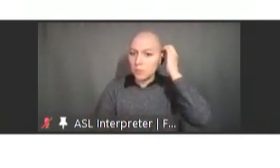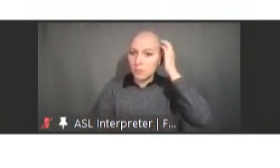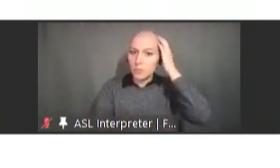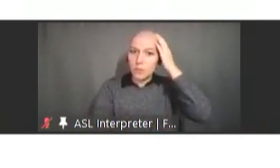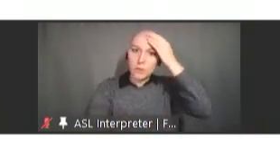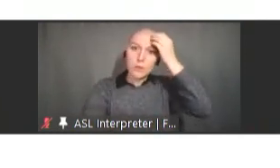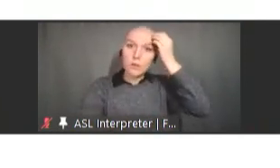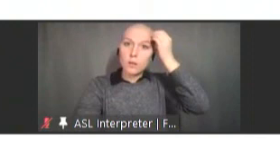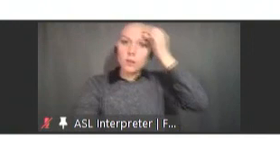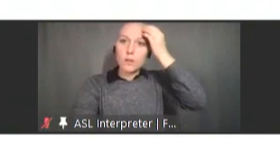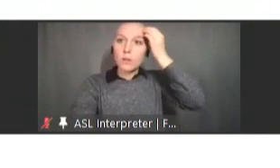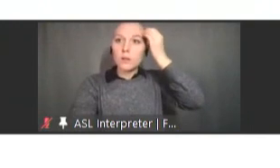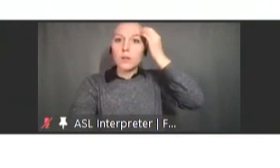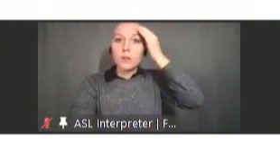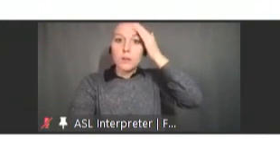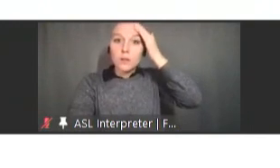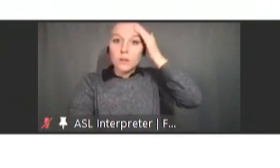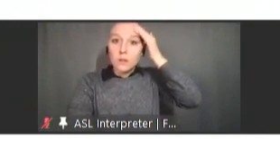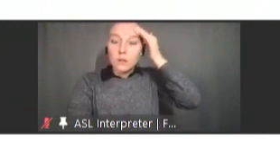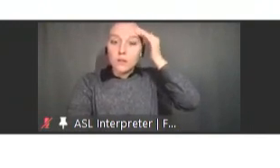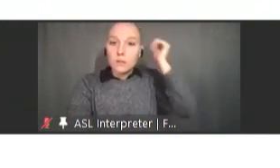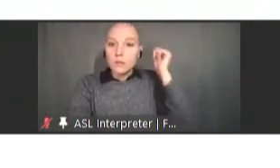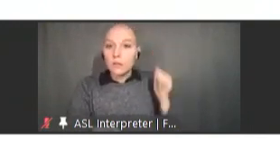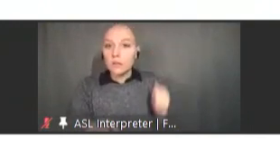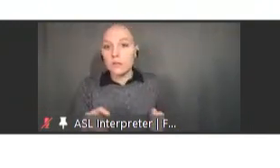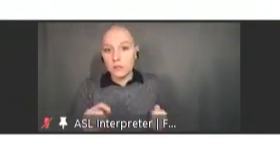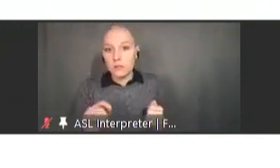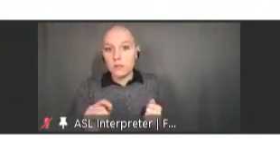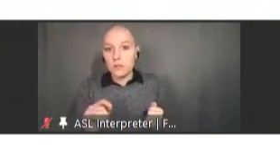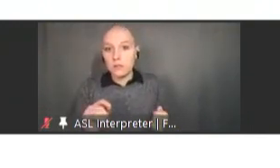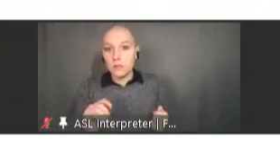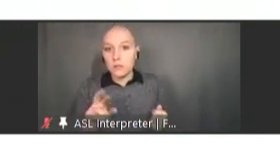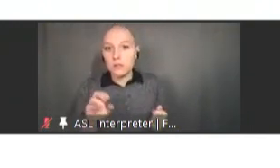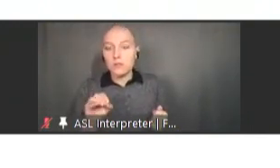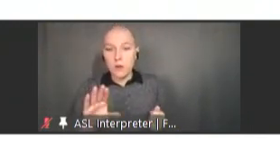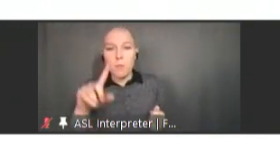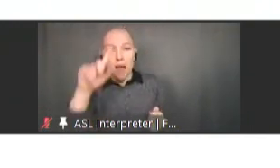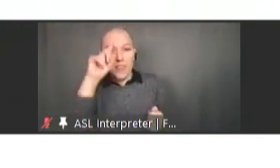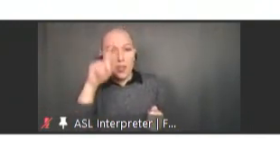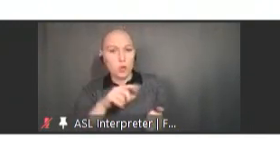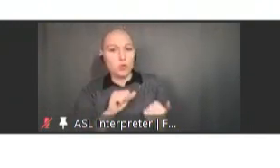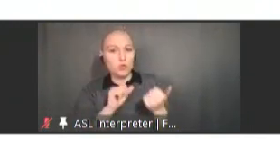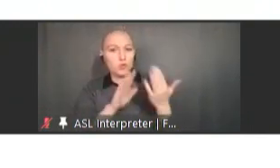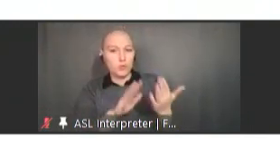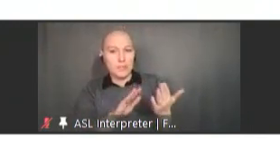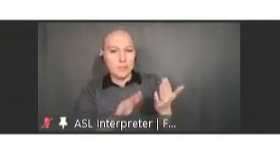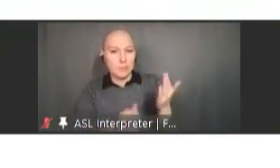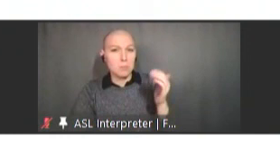Robert Schechter: I think you've addressed it to a large degree, but to whether on a population